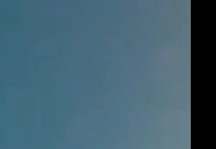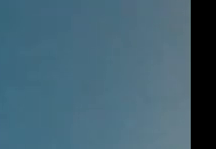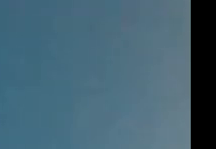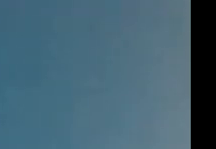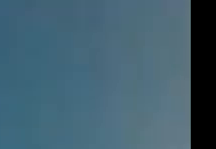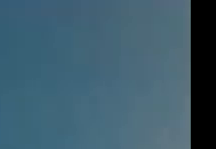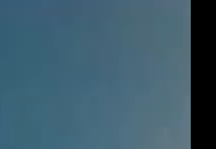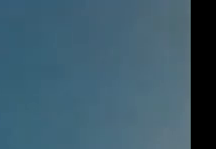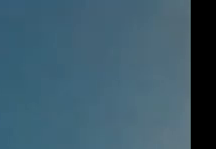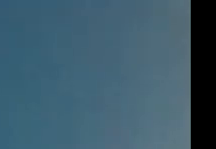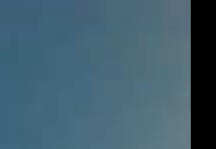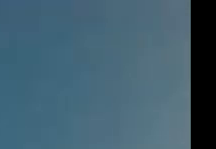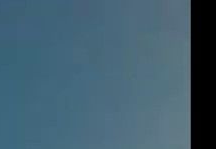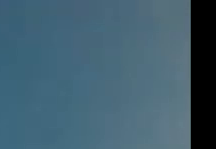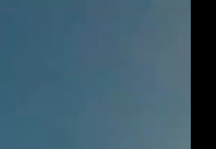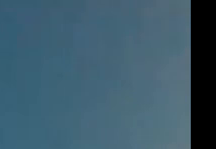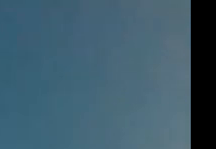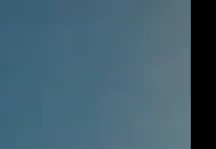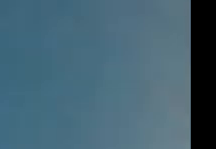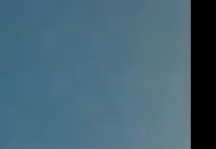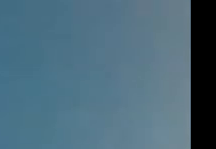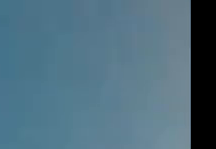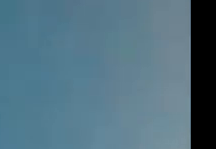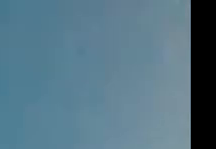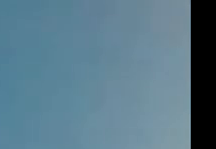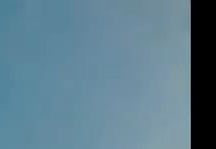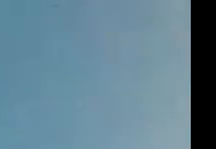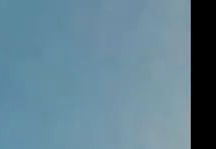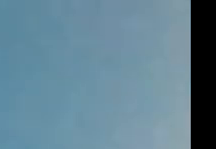about contributing to a larger democratic project